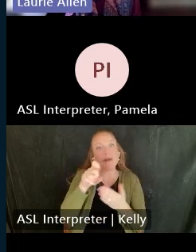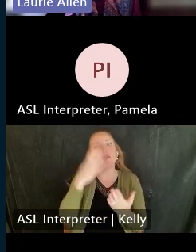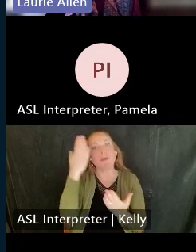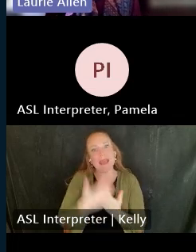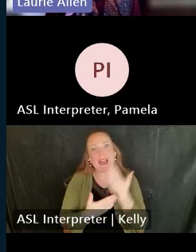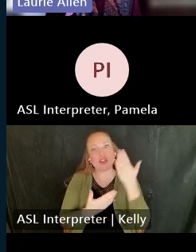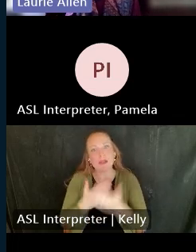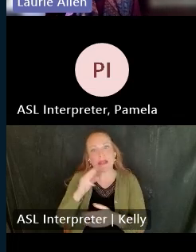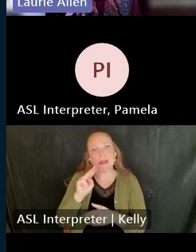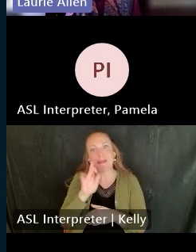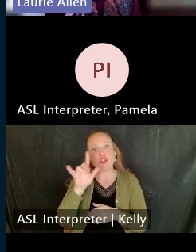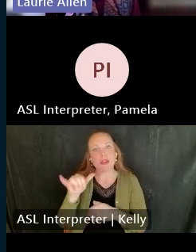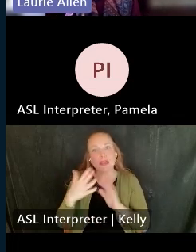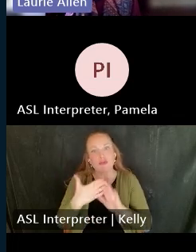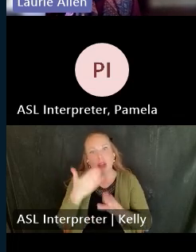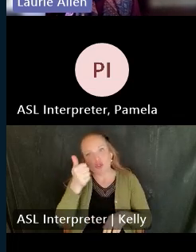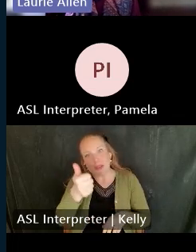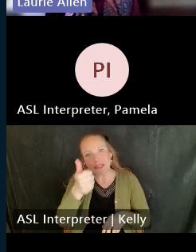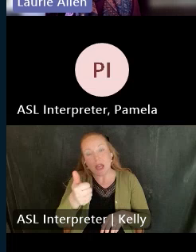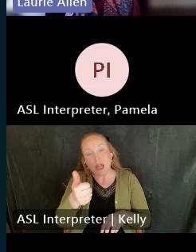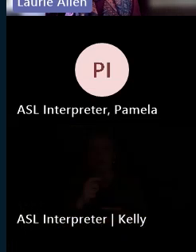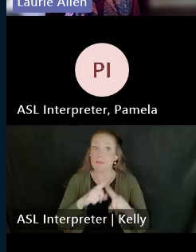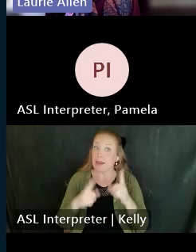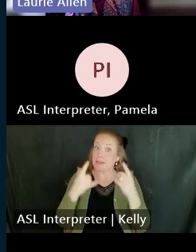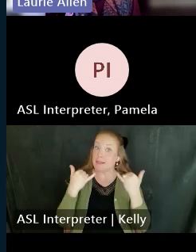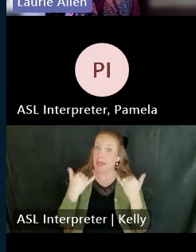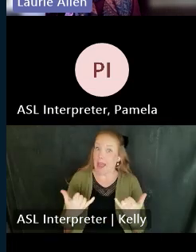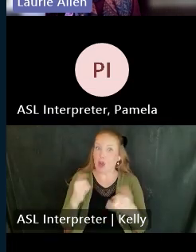But now, if you introduce an accessibility issue—and I'm going to use a color